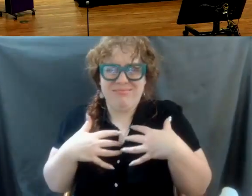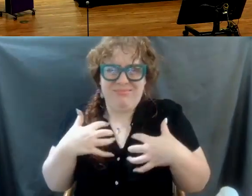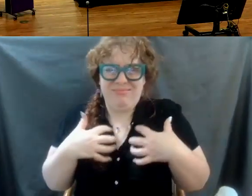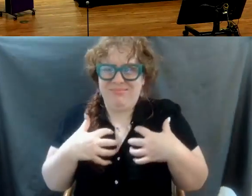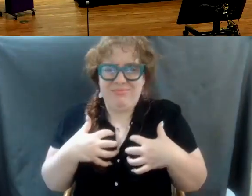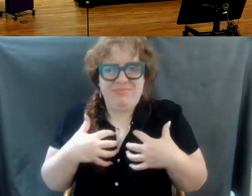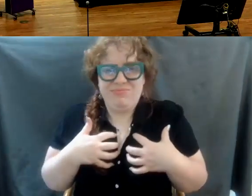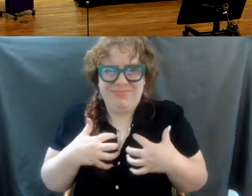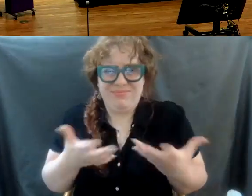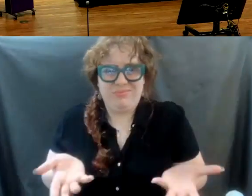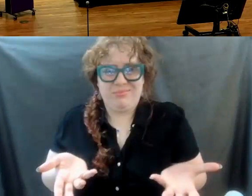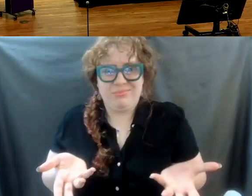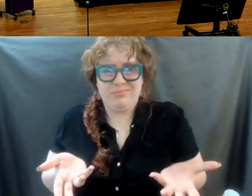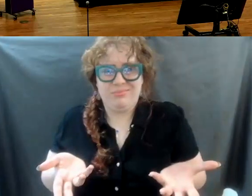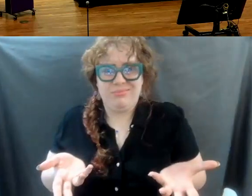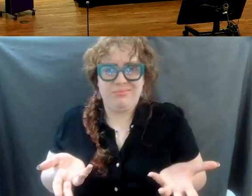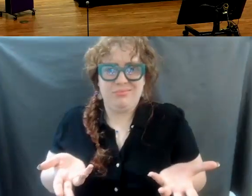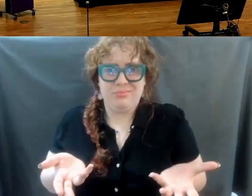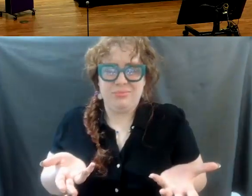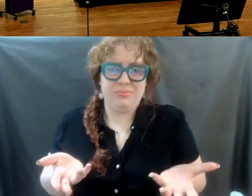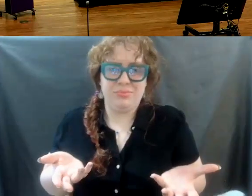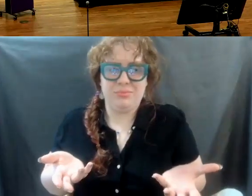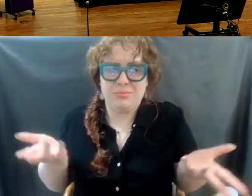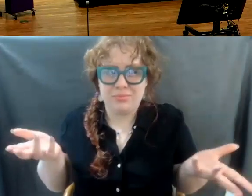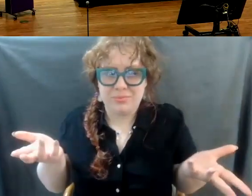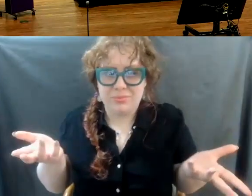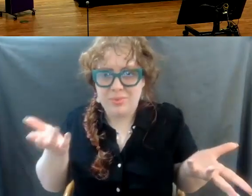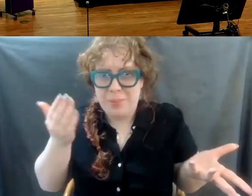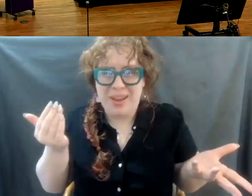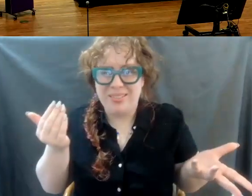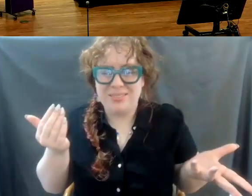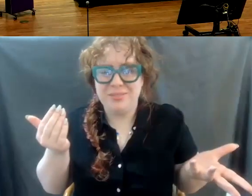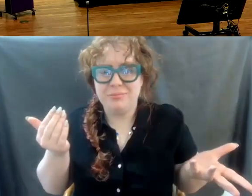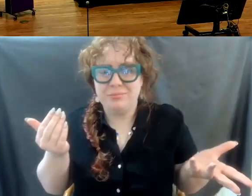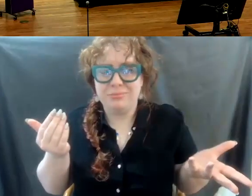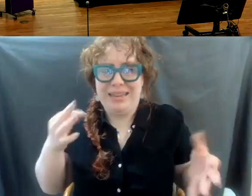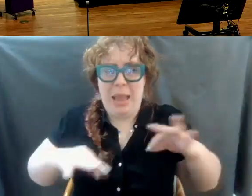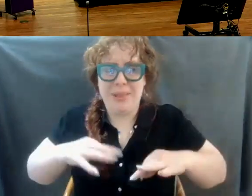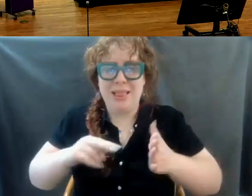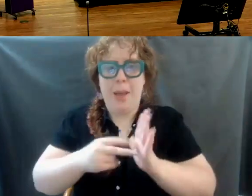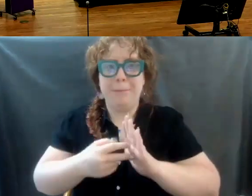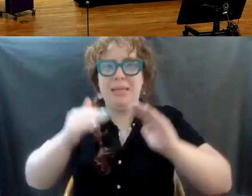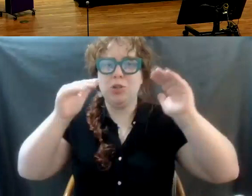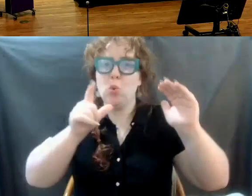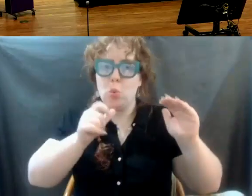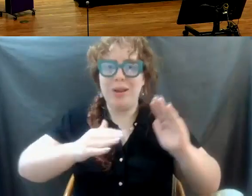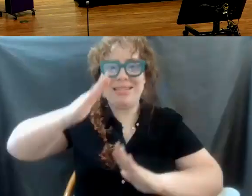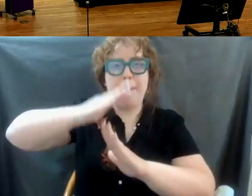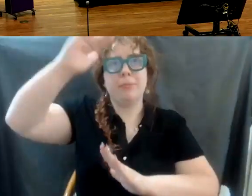authority we give, the hierarchy we allow to have someone else have the power to define what is disordered and what is not.